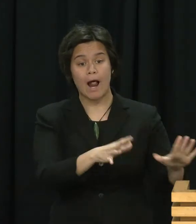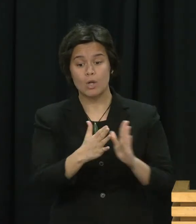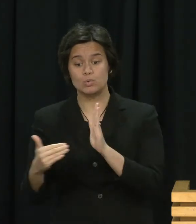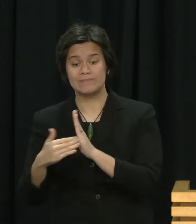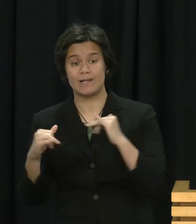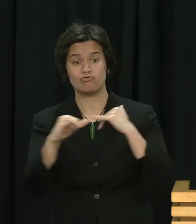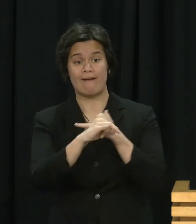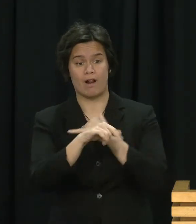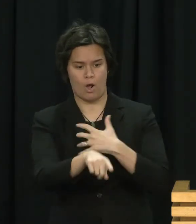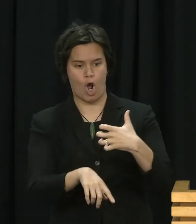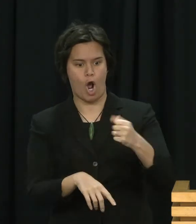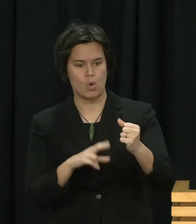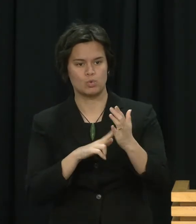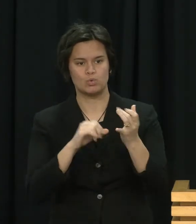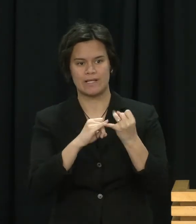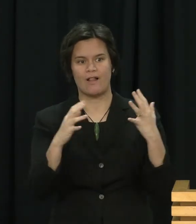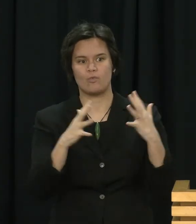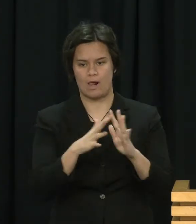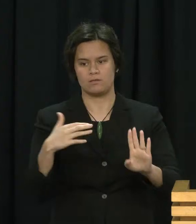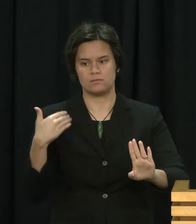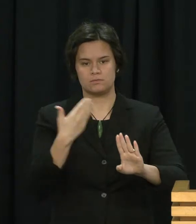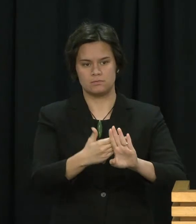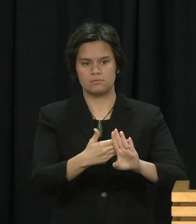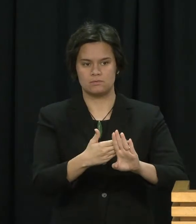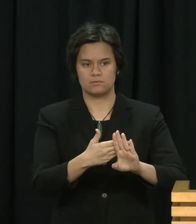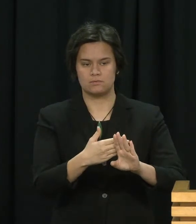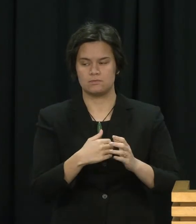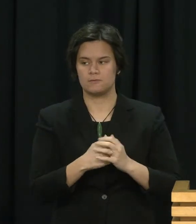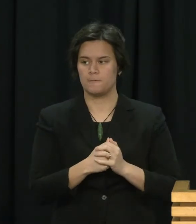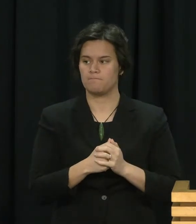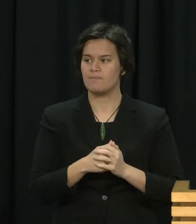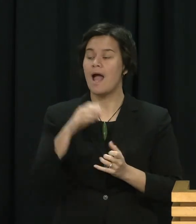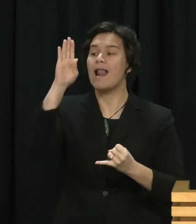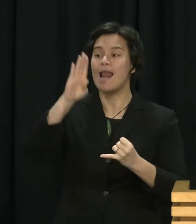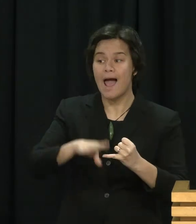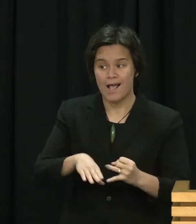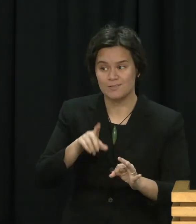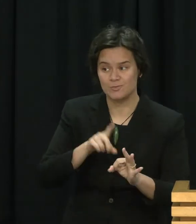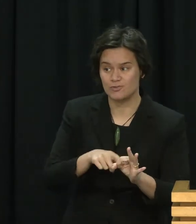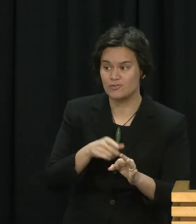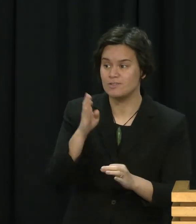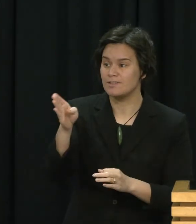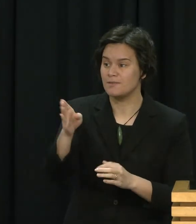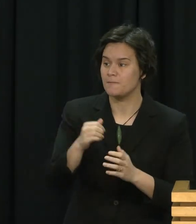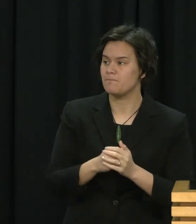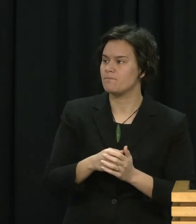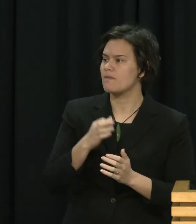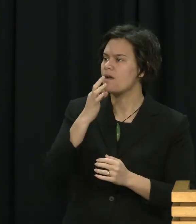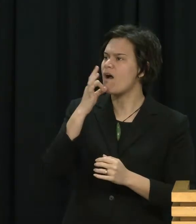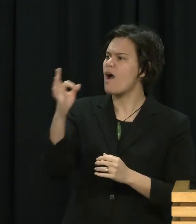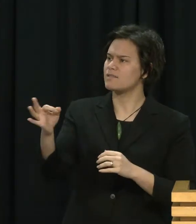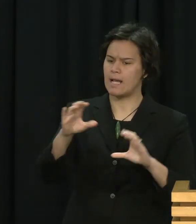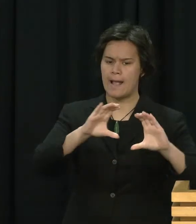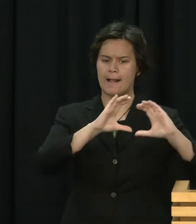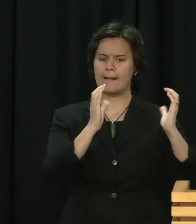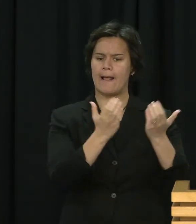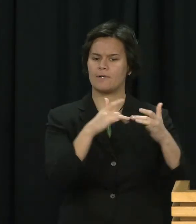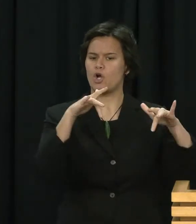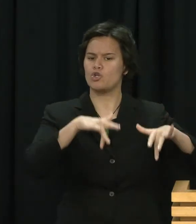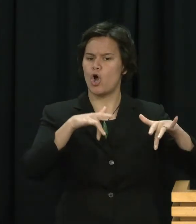the highest risk but also the one that the pause has been in place the longest so that will certainly be front of mind in